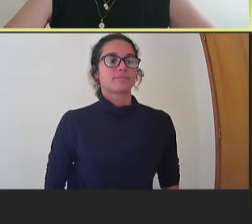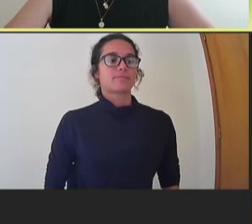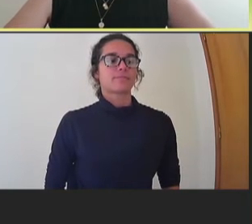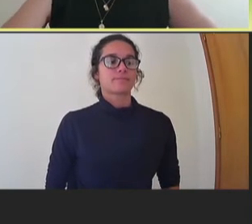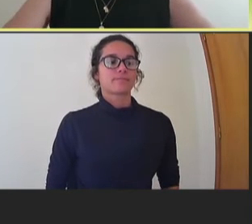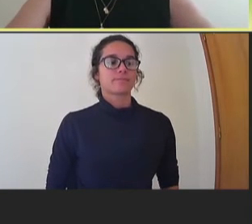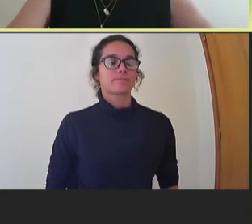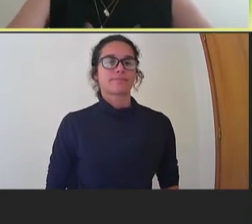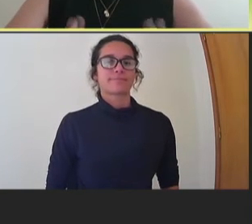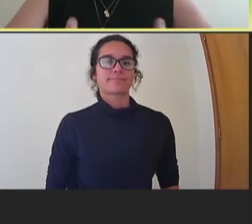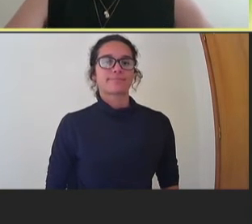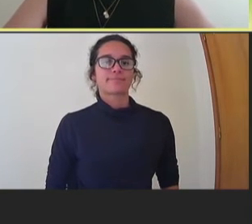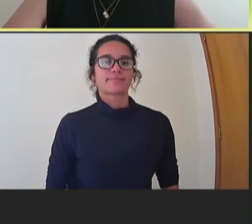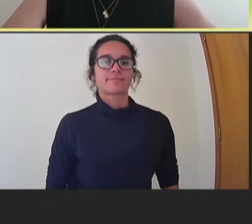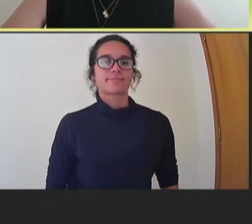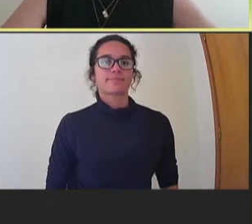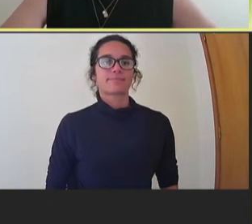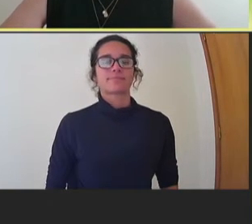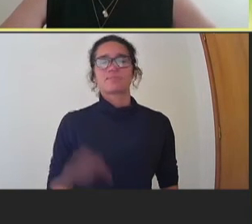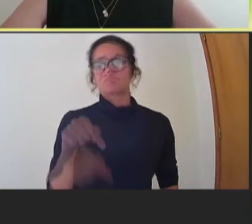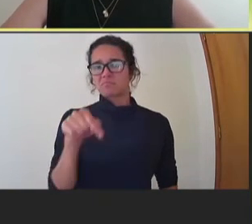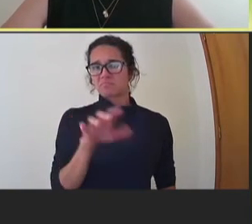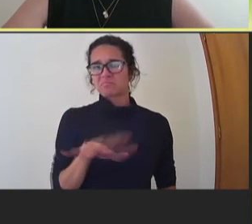So, with this sort of diagram, this cartoon,